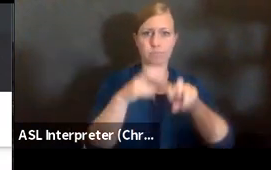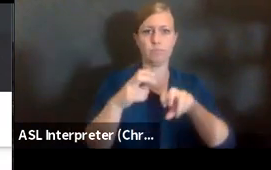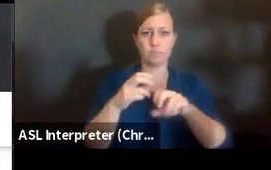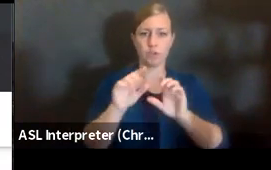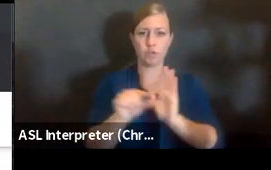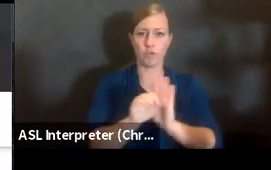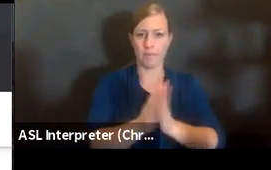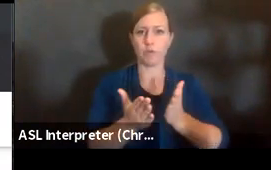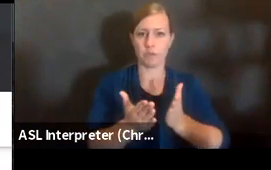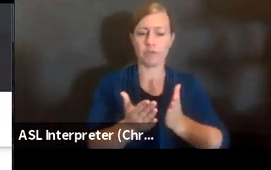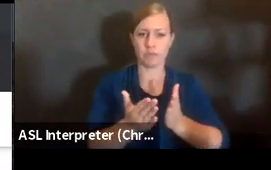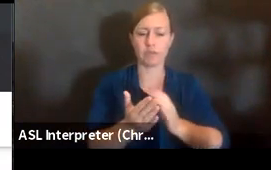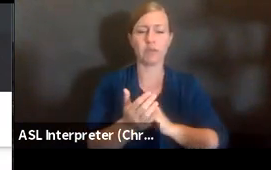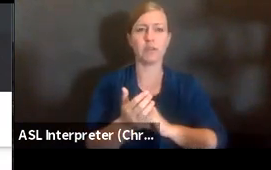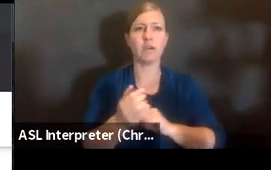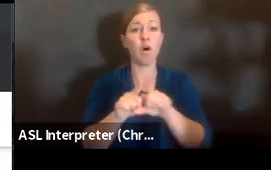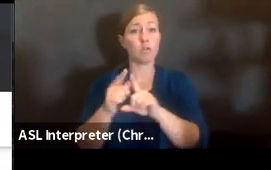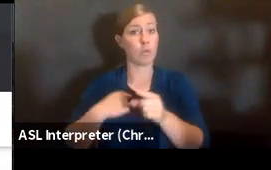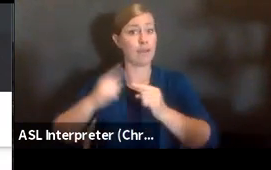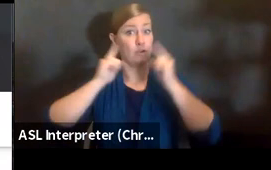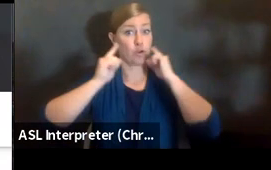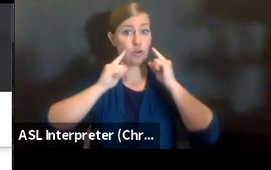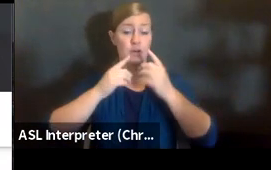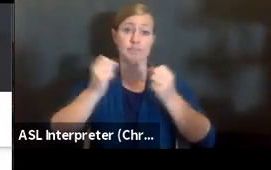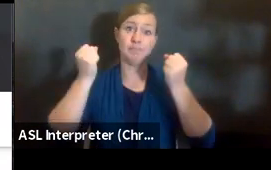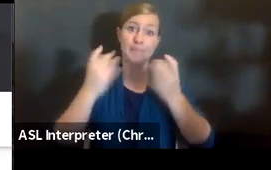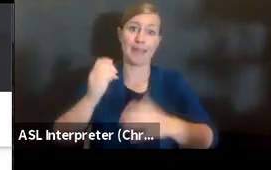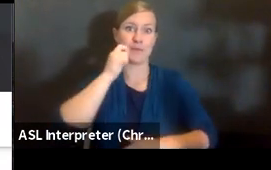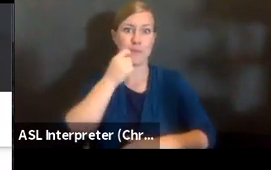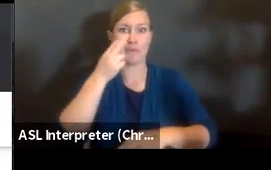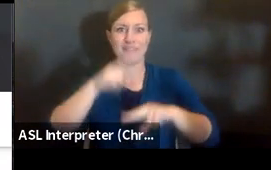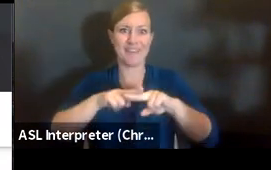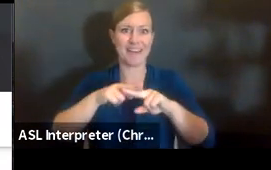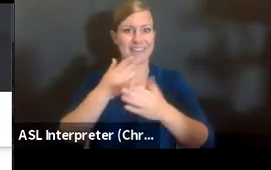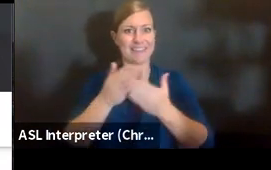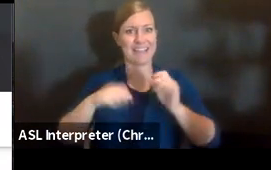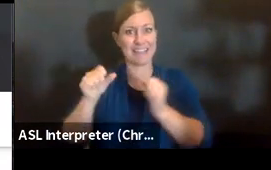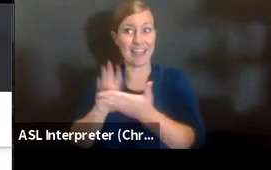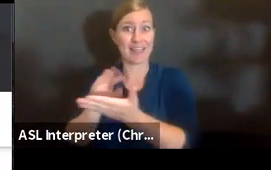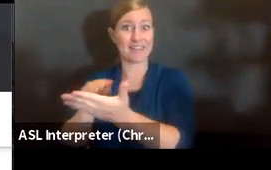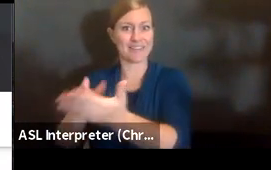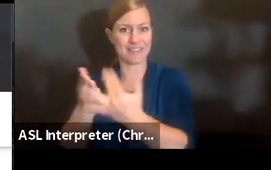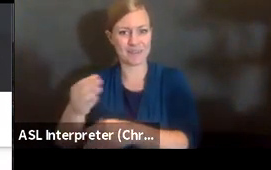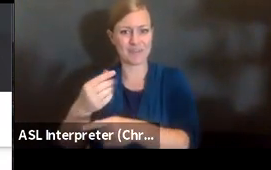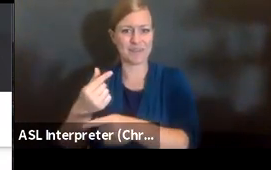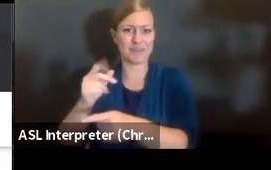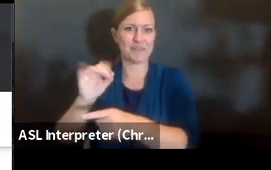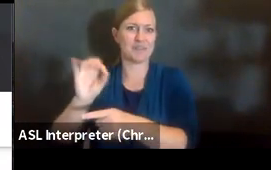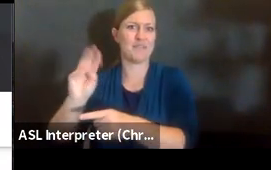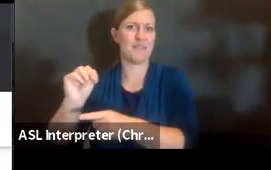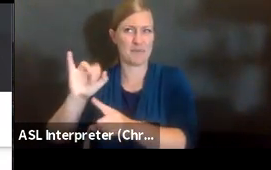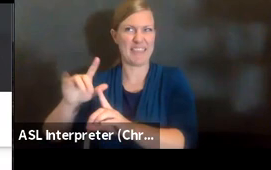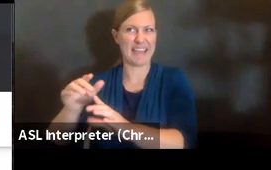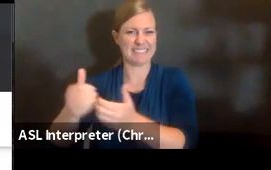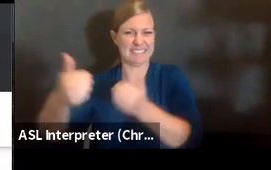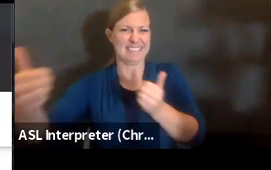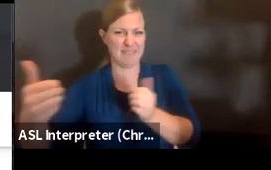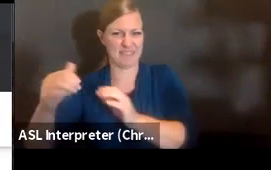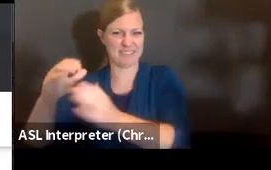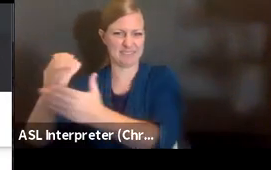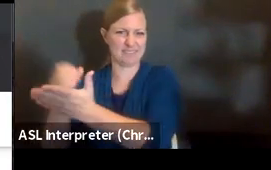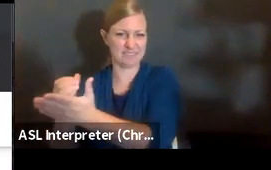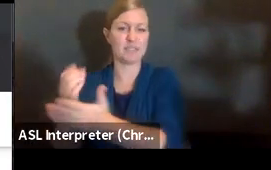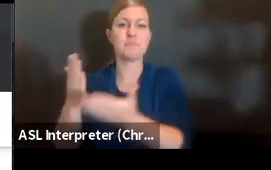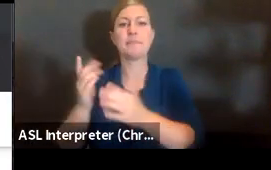Jeff Crawford: I also heard that there's a lot of cool fun wonderful things I could learn with Google Forms and that this class isn't about all of that. And so maybe later in some of our other sessions that will offer